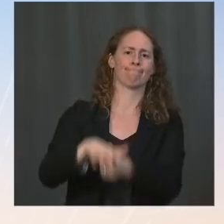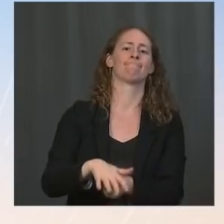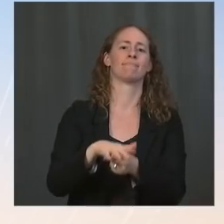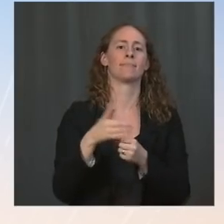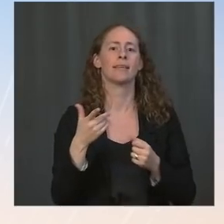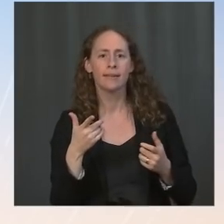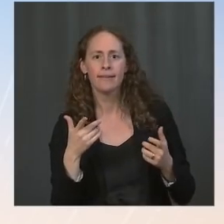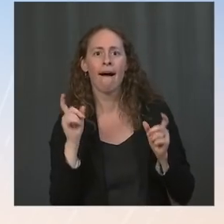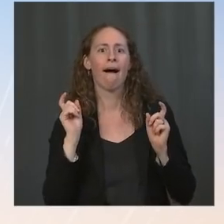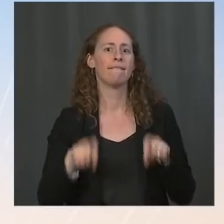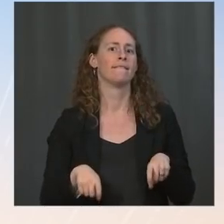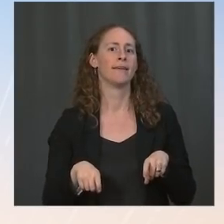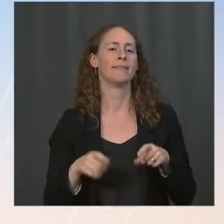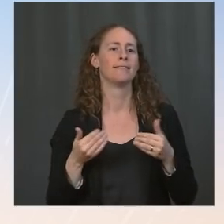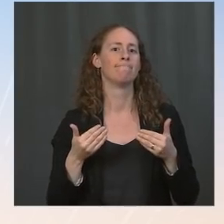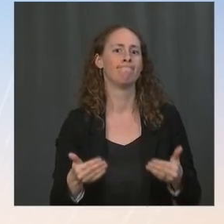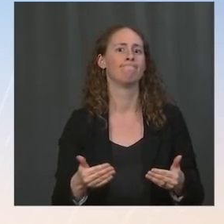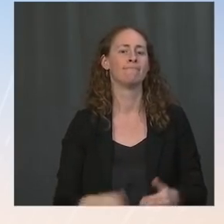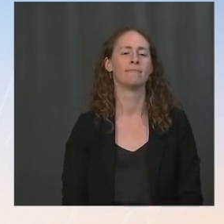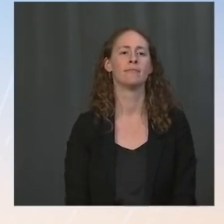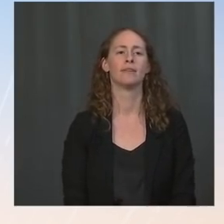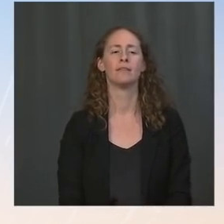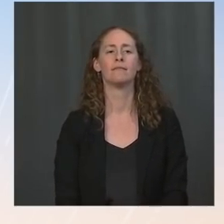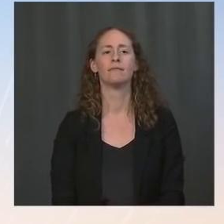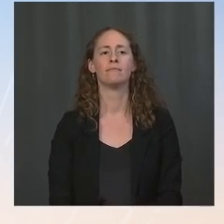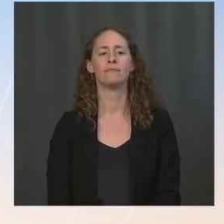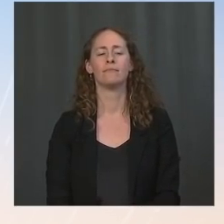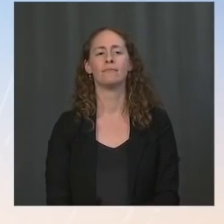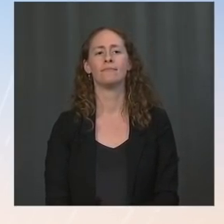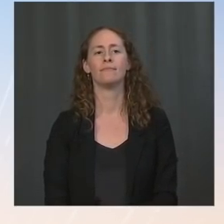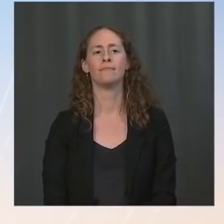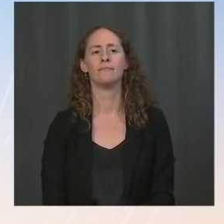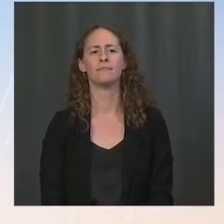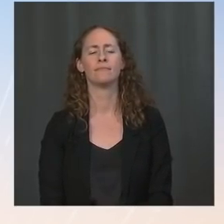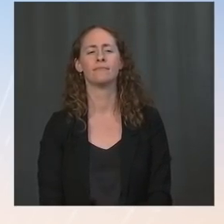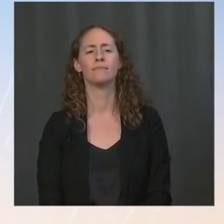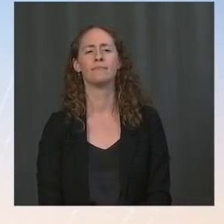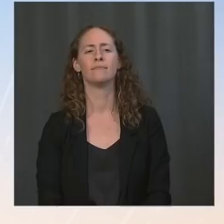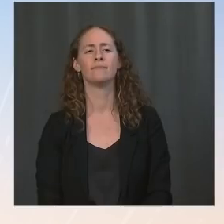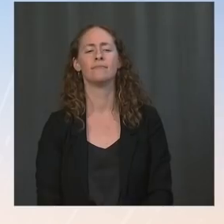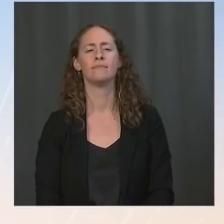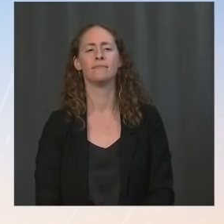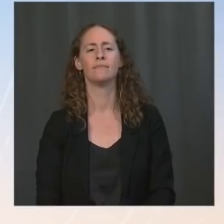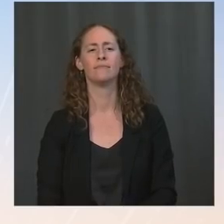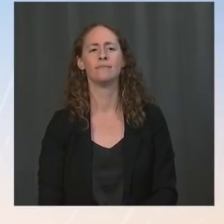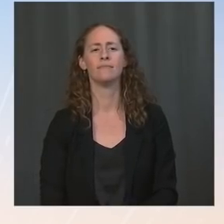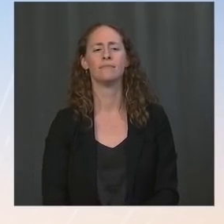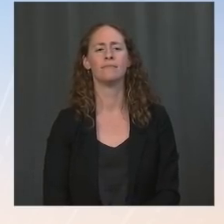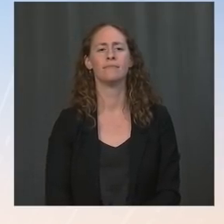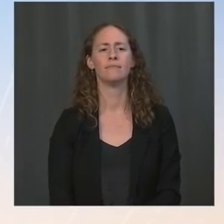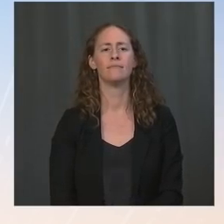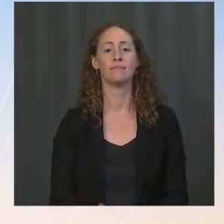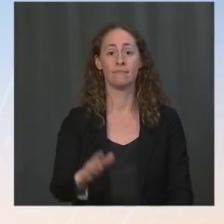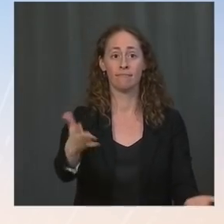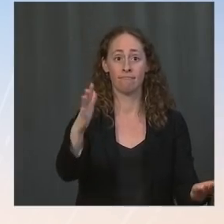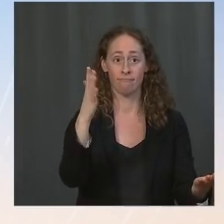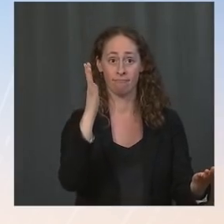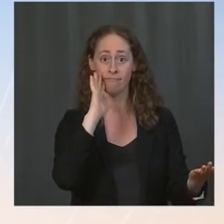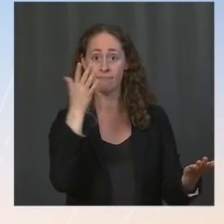And there's also, of course, a discussion about what our diplomatic presence may look like moving forward. As our Secretary of State and our National Security